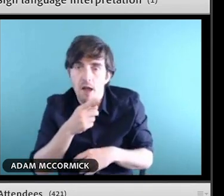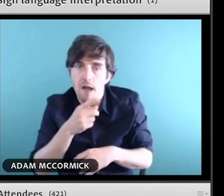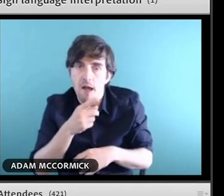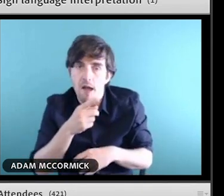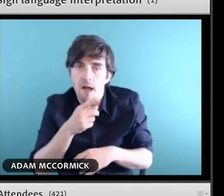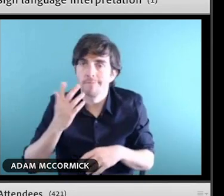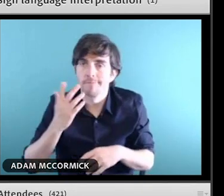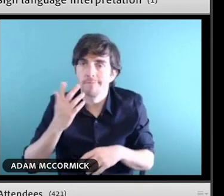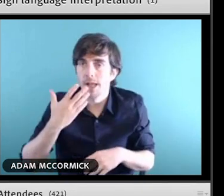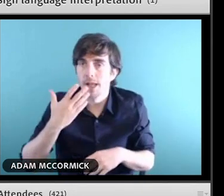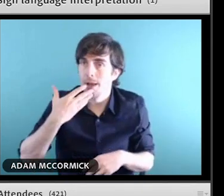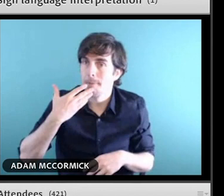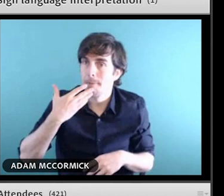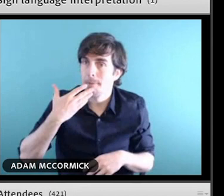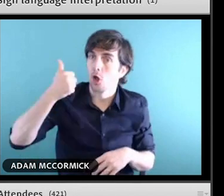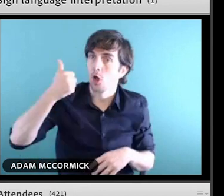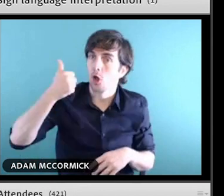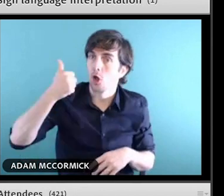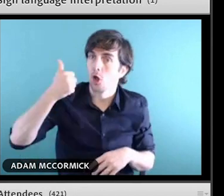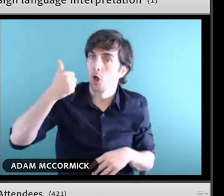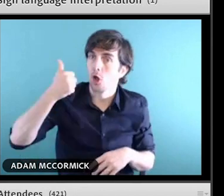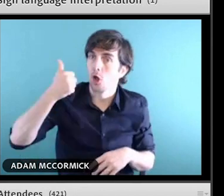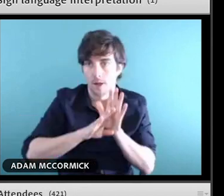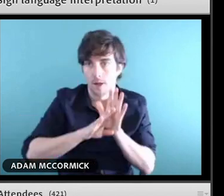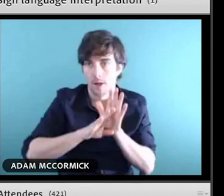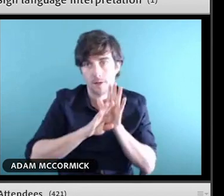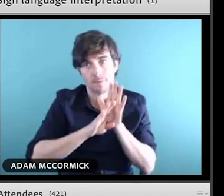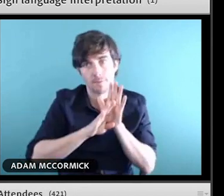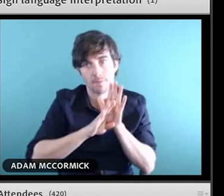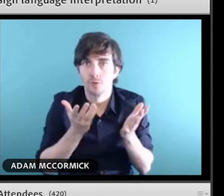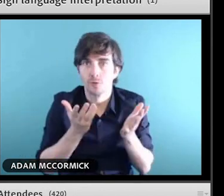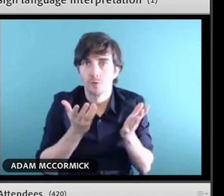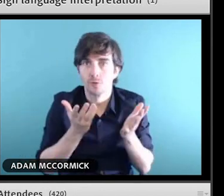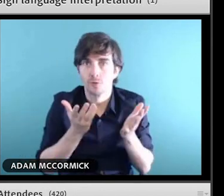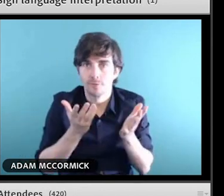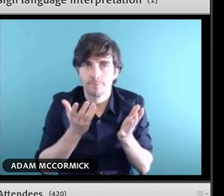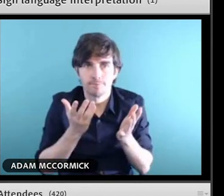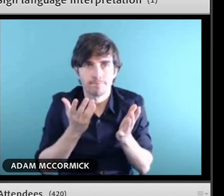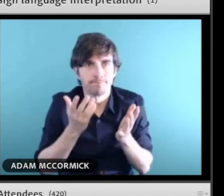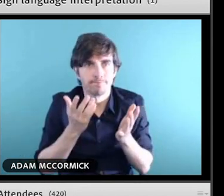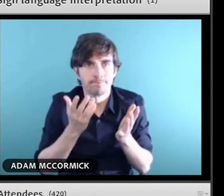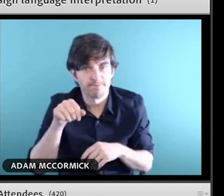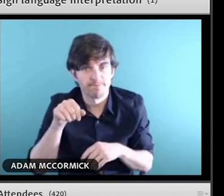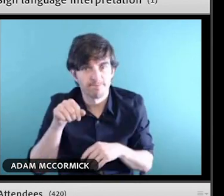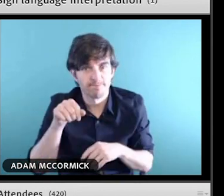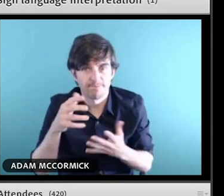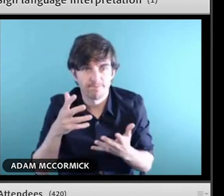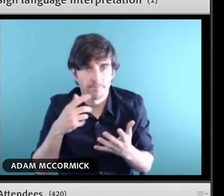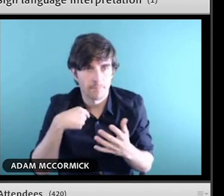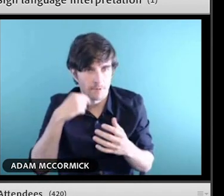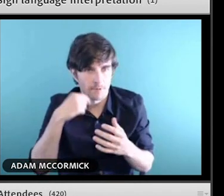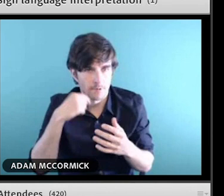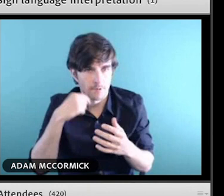is really better programming. Inclusive programming is about quality programming. I also saw at